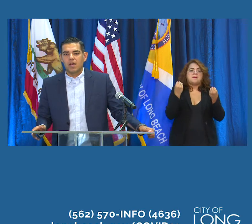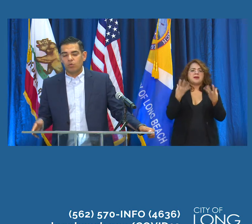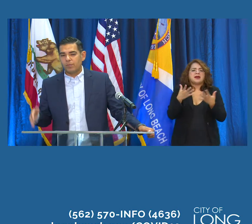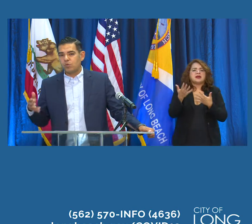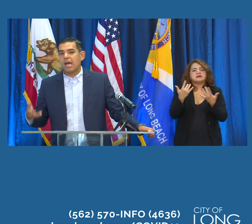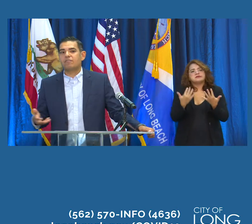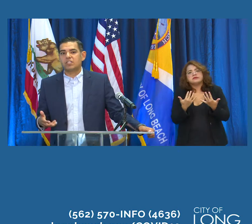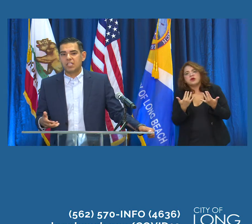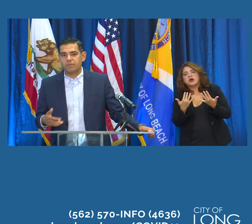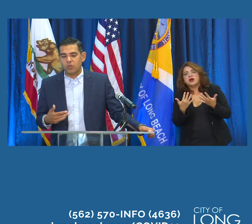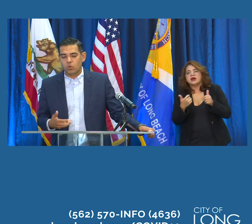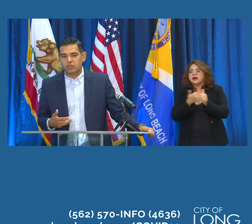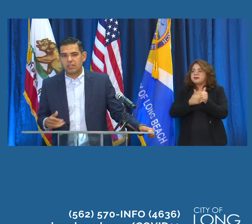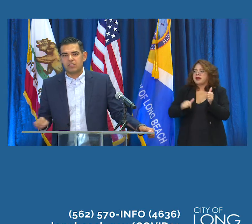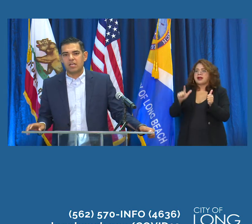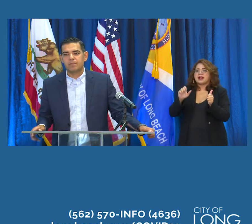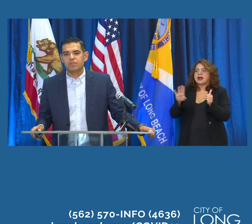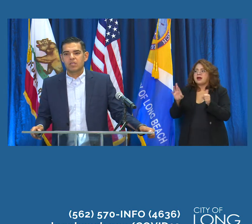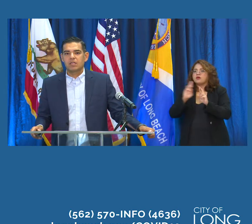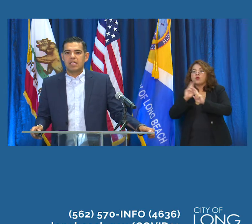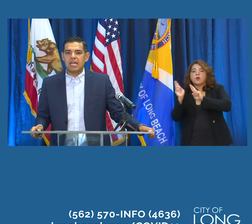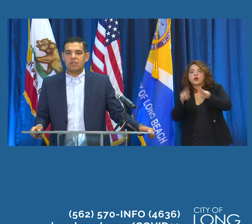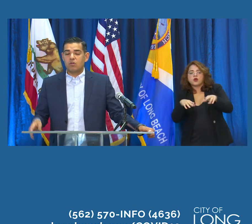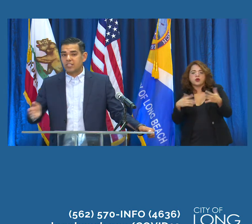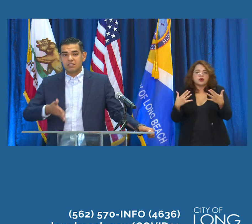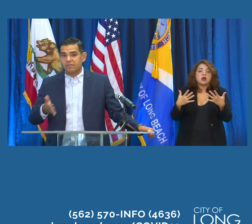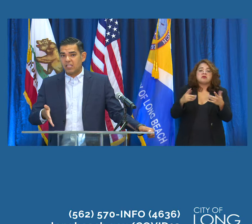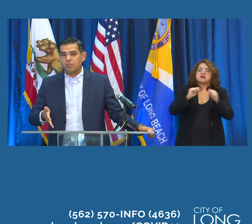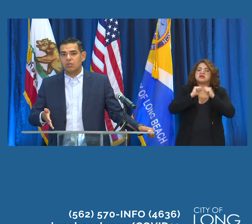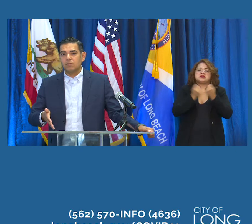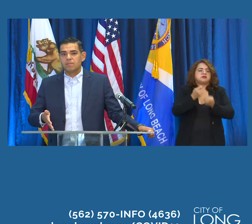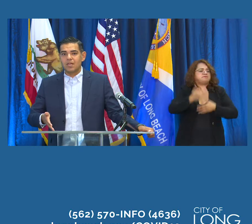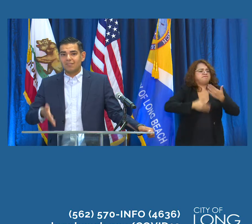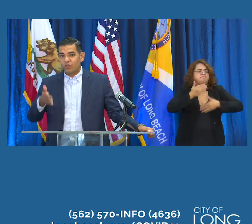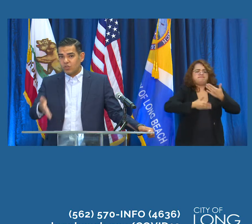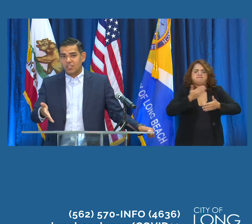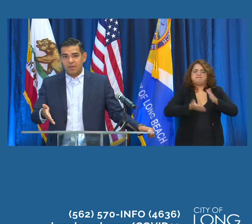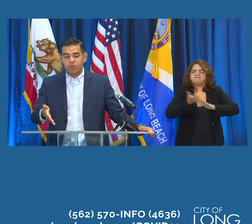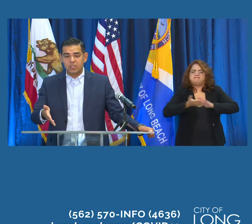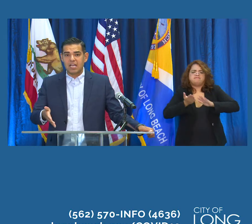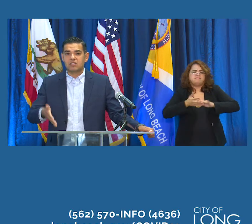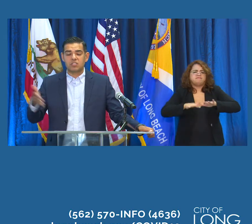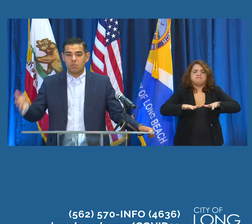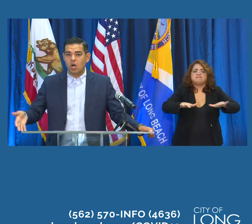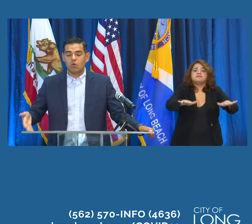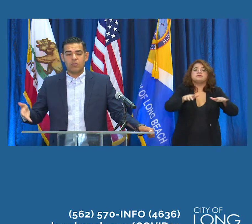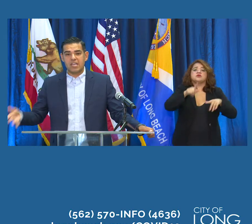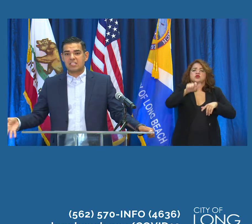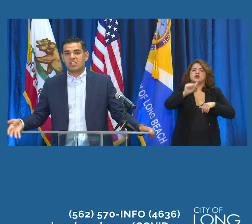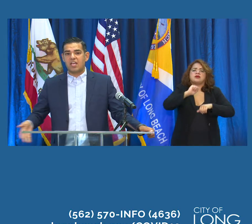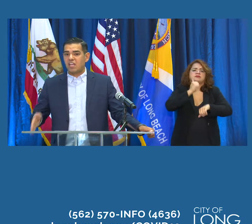I'm really proud of the team for the amount of work that they've done. They're tests available and for you to sign up for a test tomorrow or the next day if